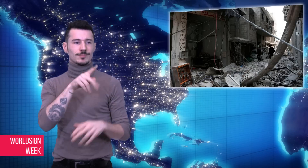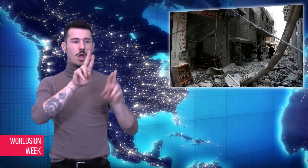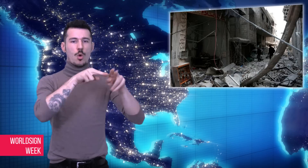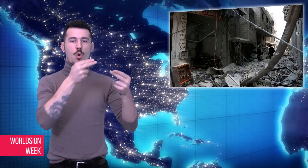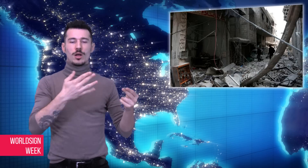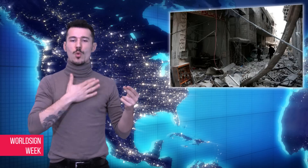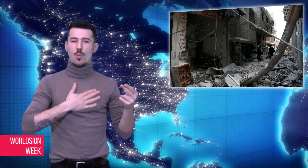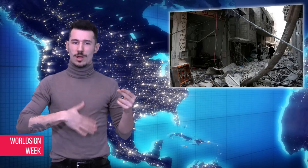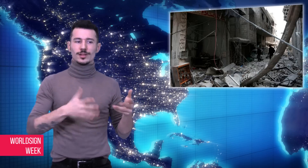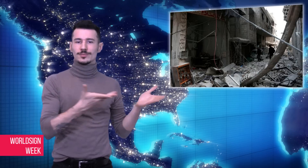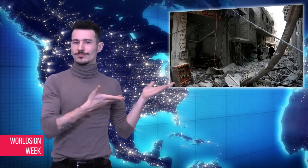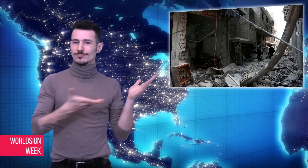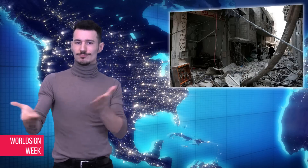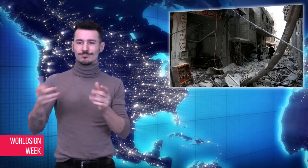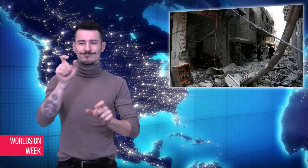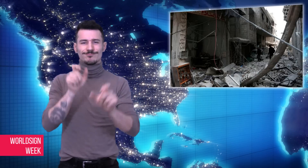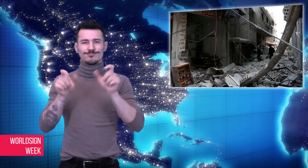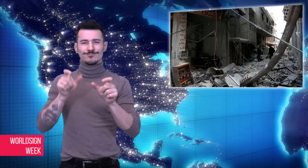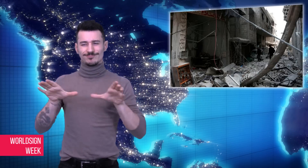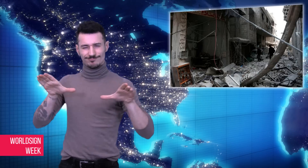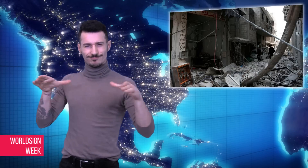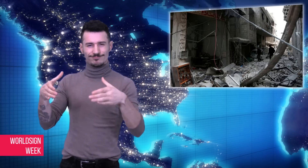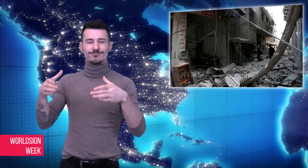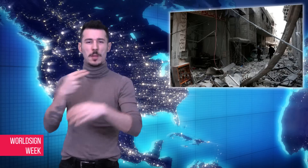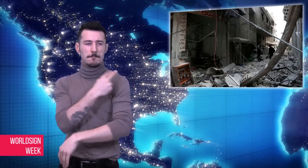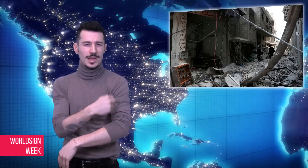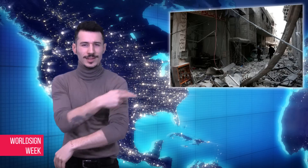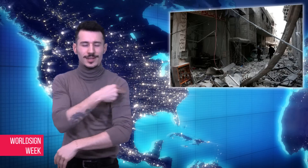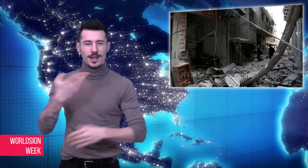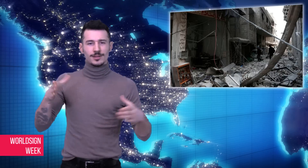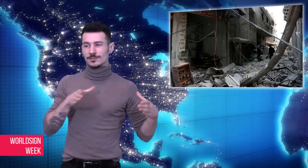medical teams to give aid to some five